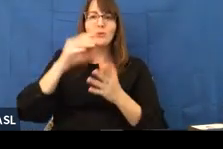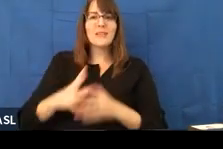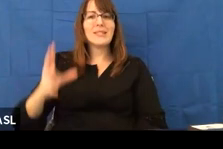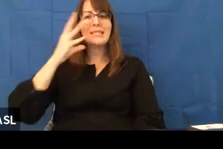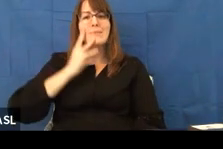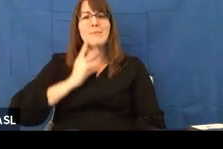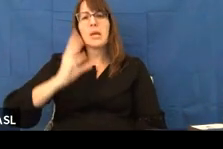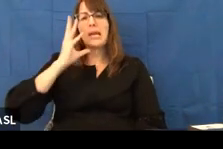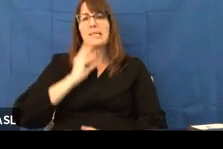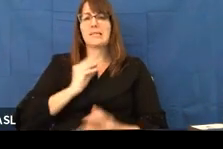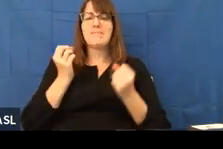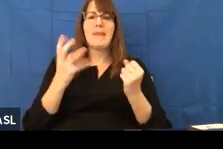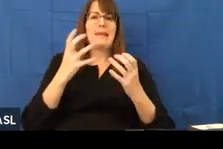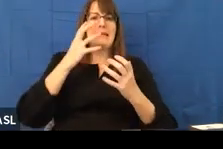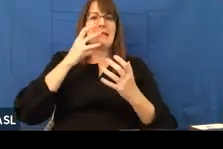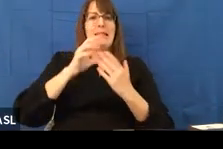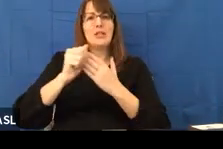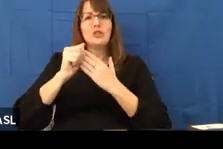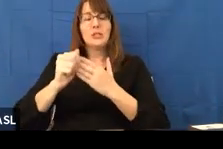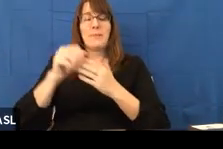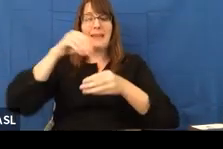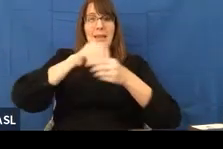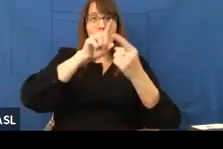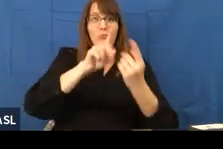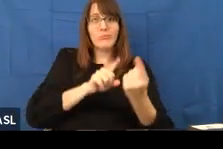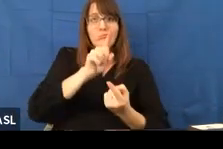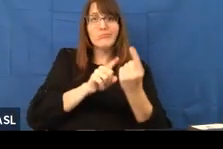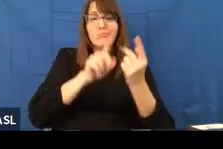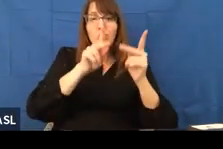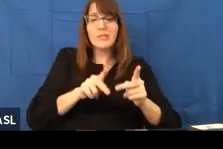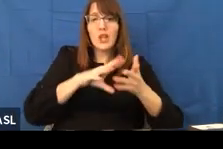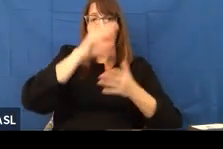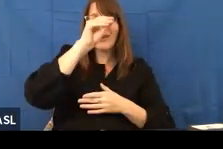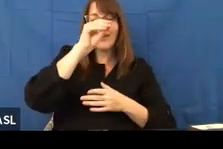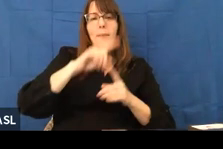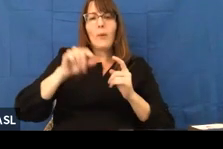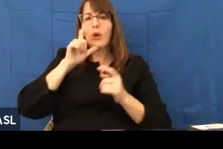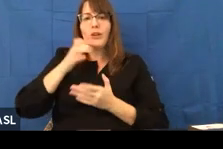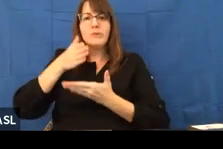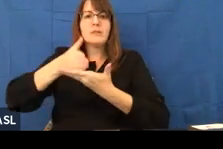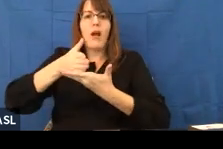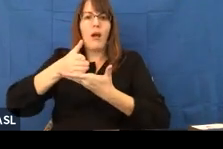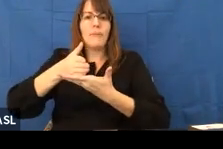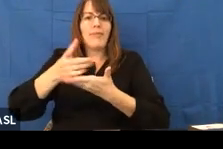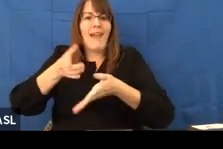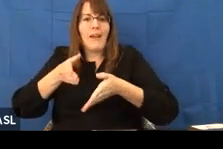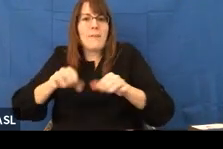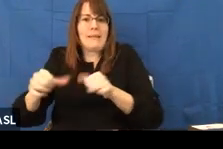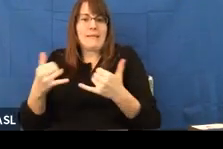Jewyl Alderson Clarke, SDCOE: Through out there in person learning and that doesn't have to end now. So one I had a CTE teacher meetup last night.